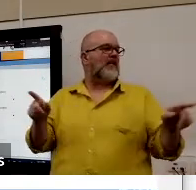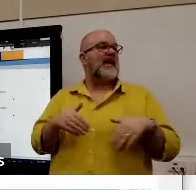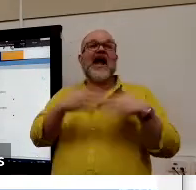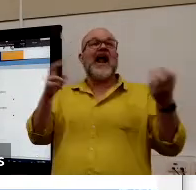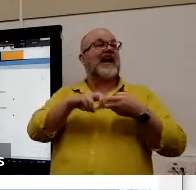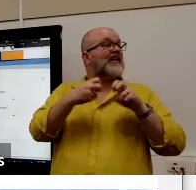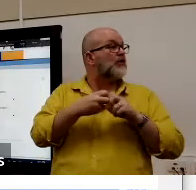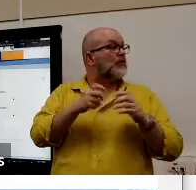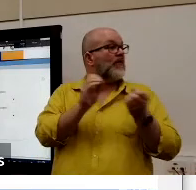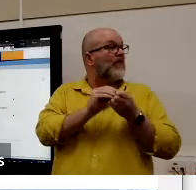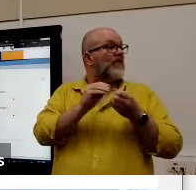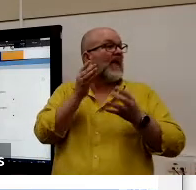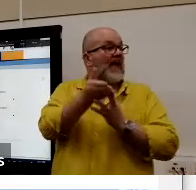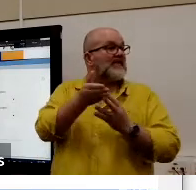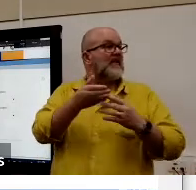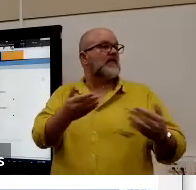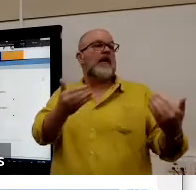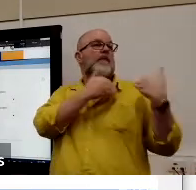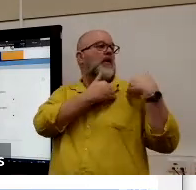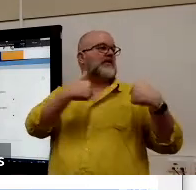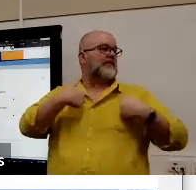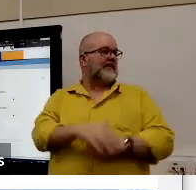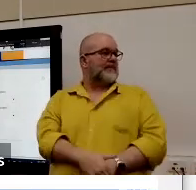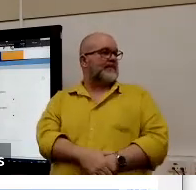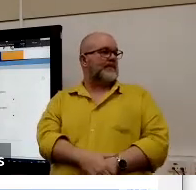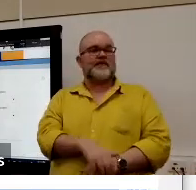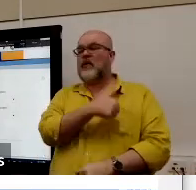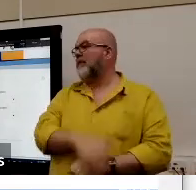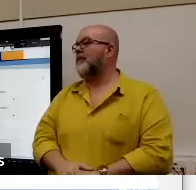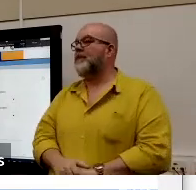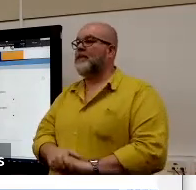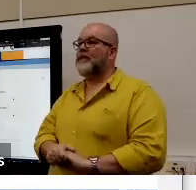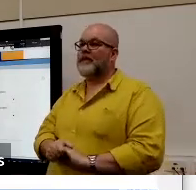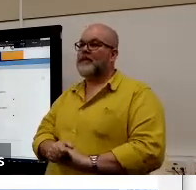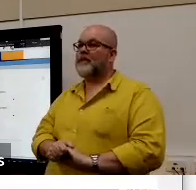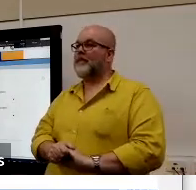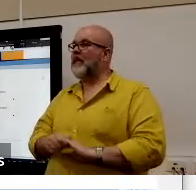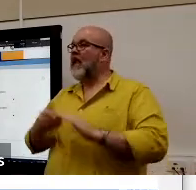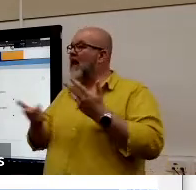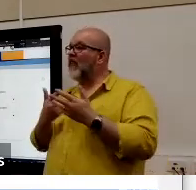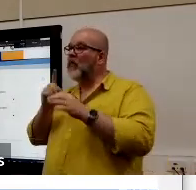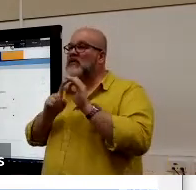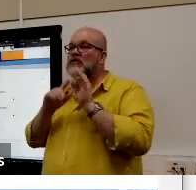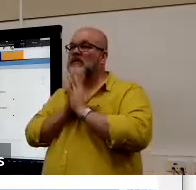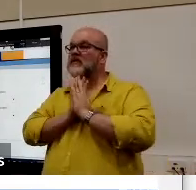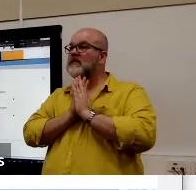a blanket email for any issues that people may have accessing to actually get in touch